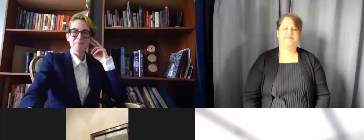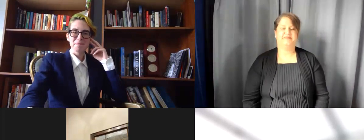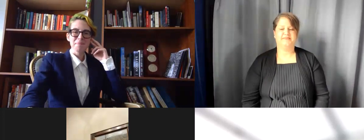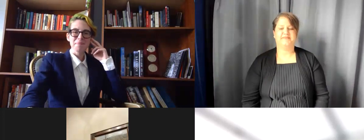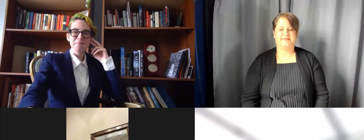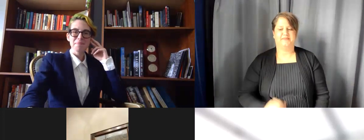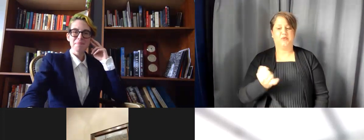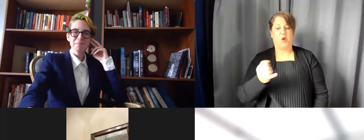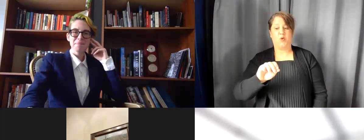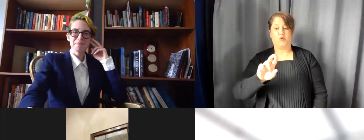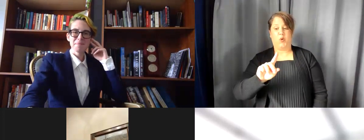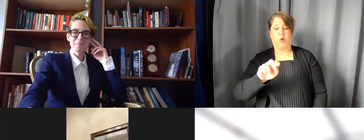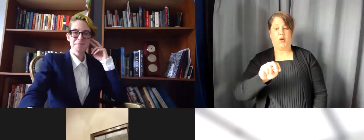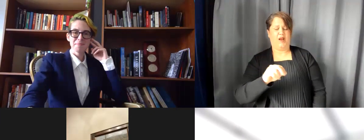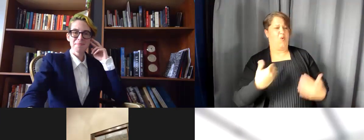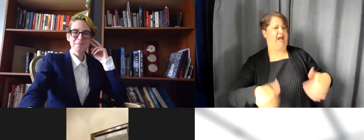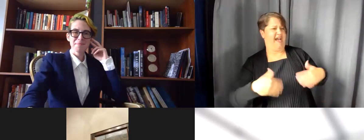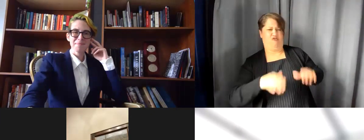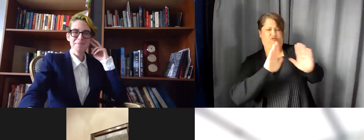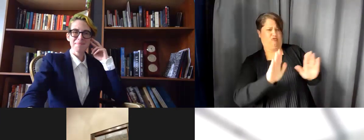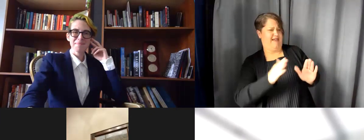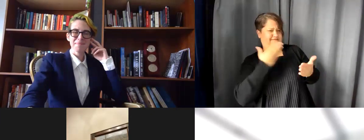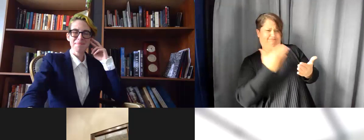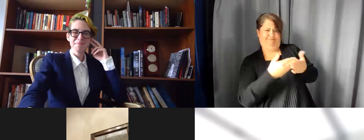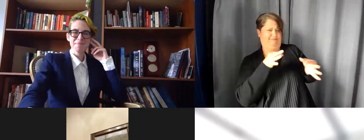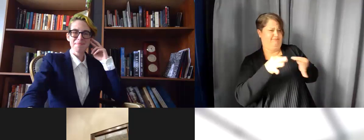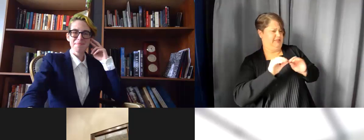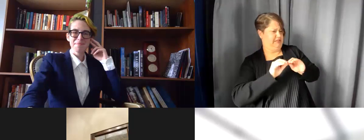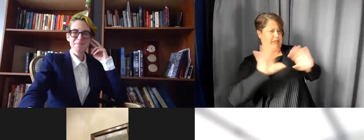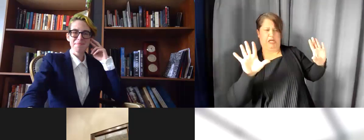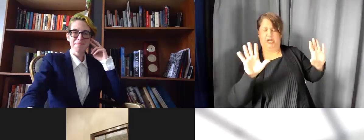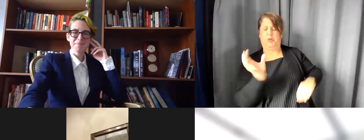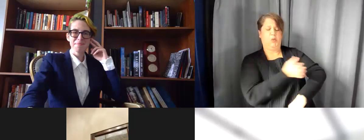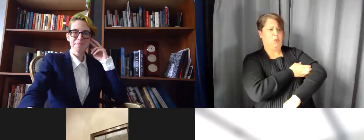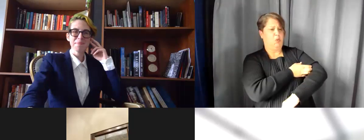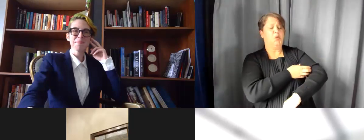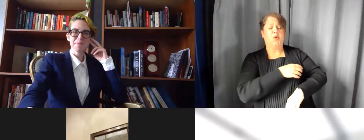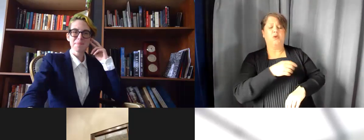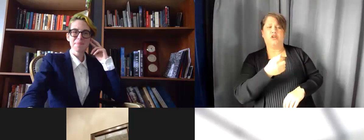Jordan Radford: This is joined. That's a great way to put it. and great. I love that you brought that up, because